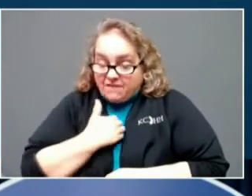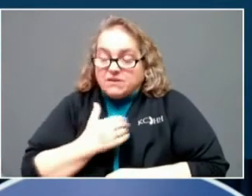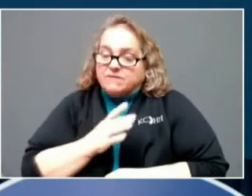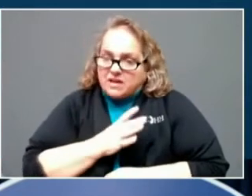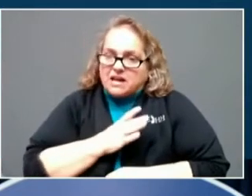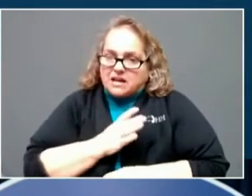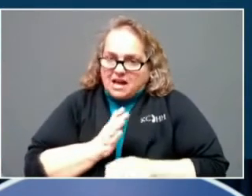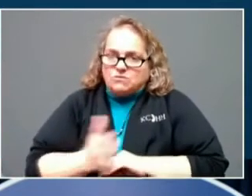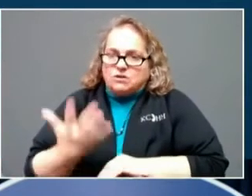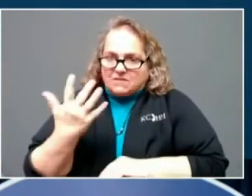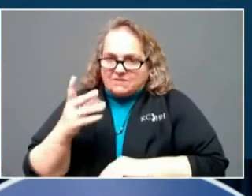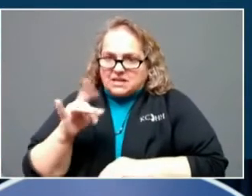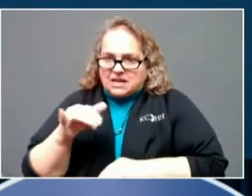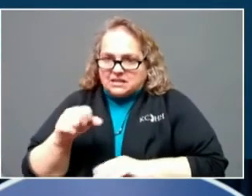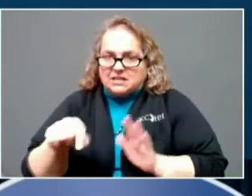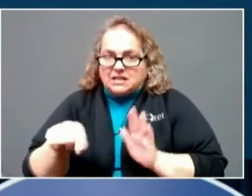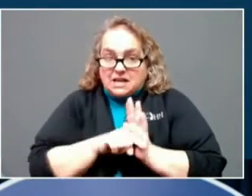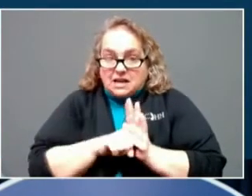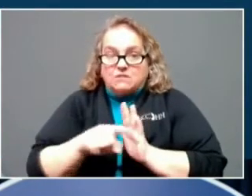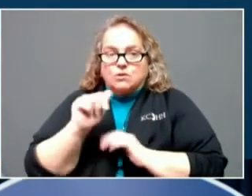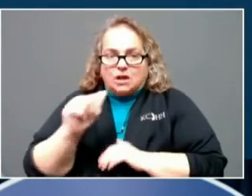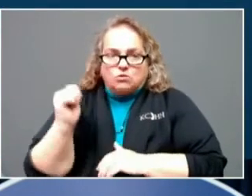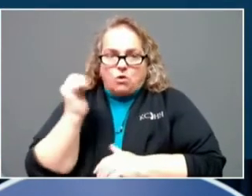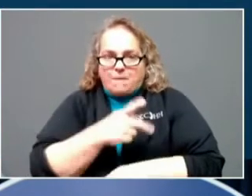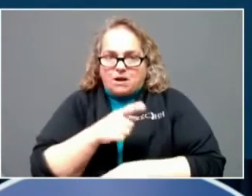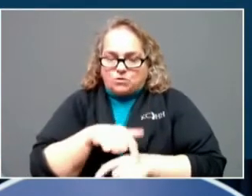on day five, you can go back to work. As long as you wear a mask. Well,